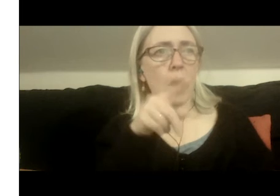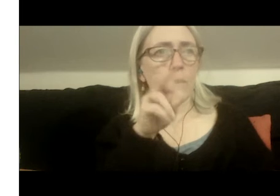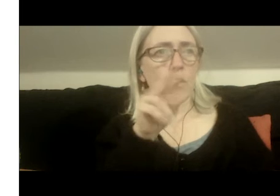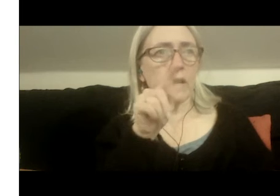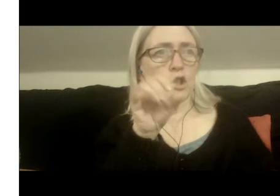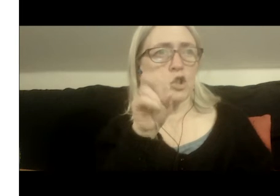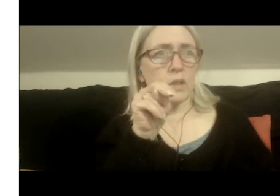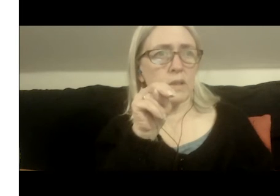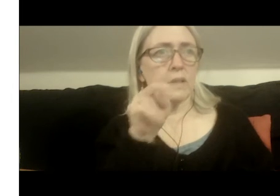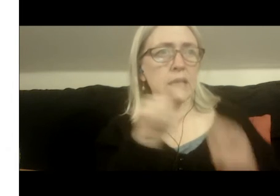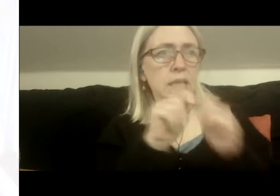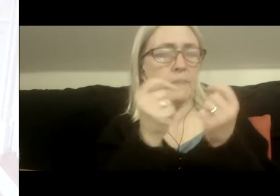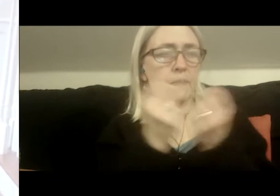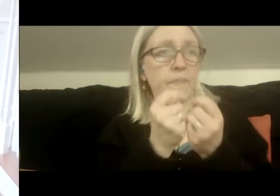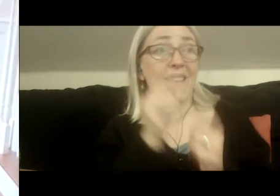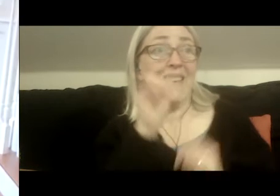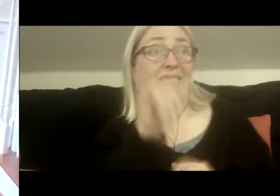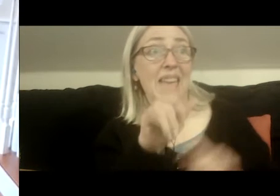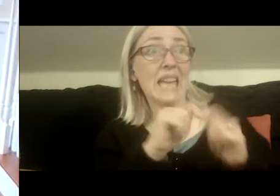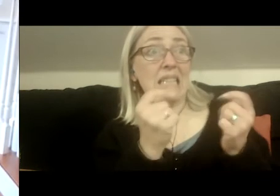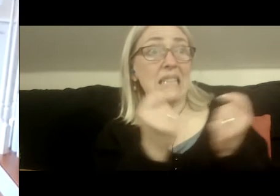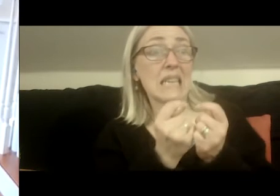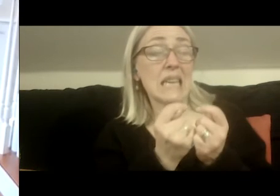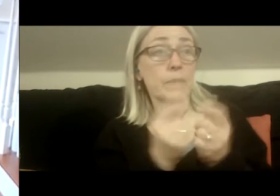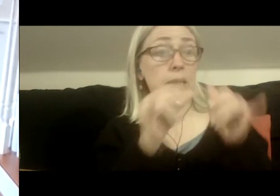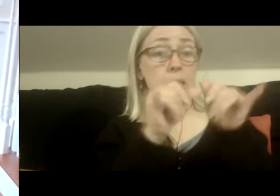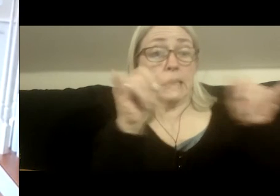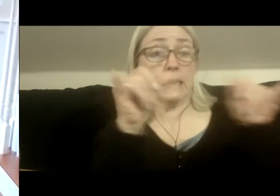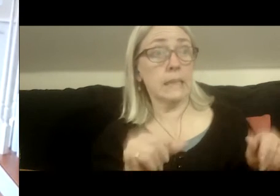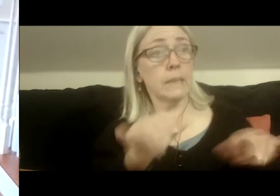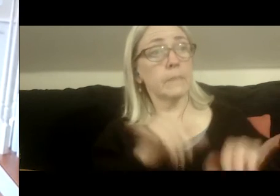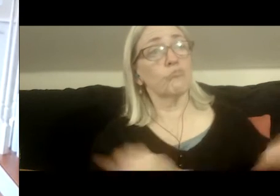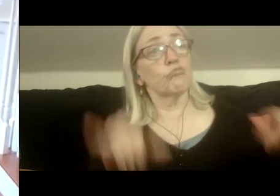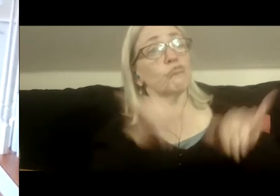their entire ordering and delivery system under new guidelines and restrictions.